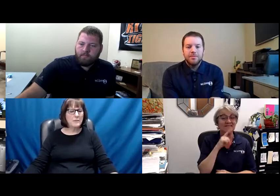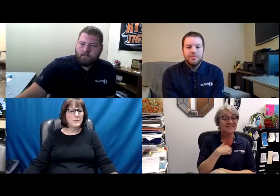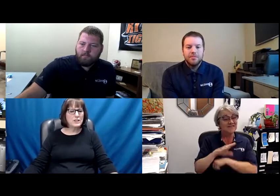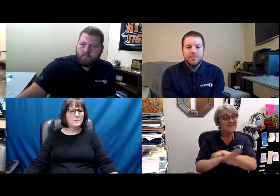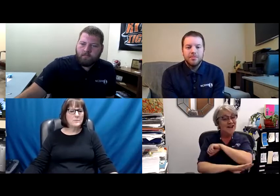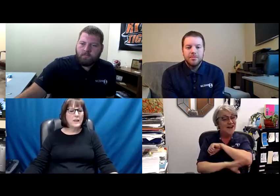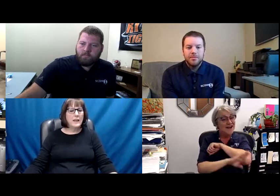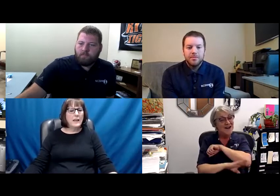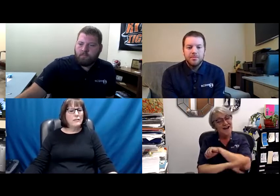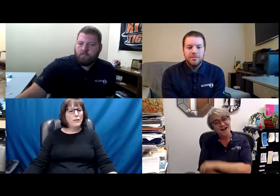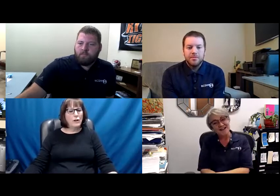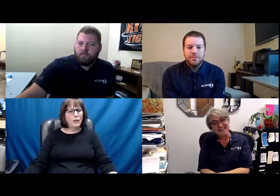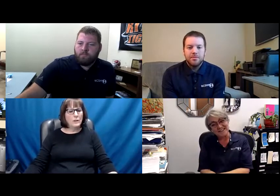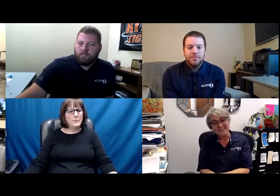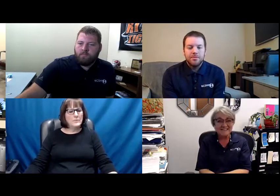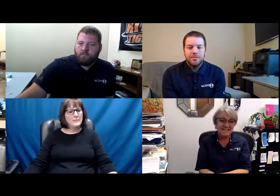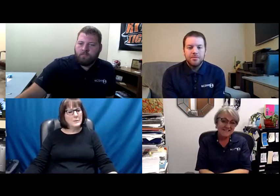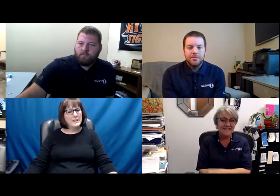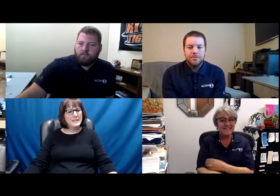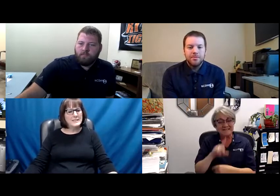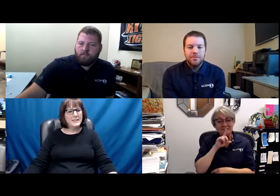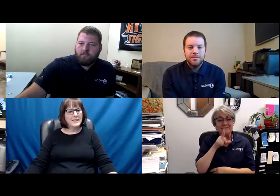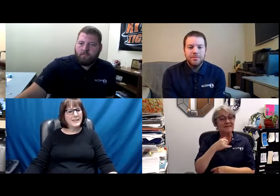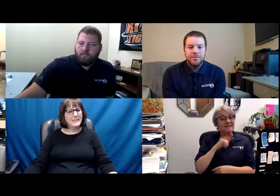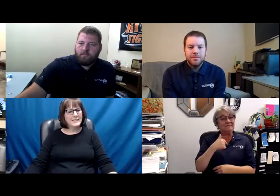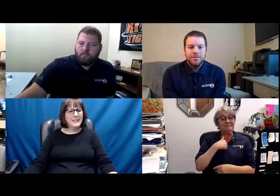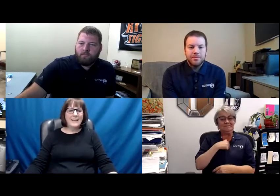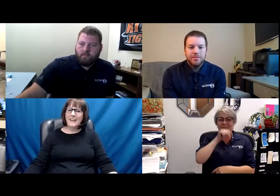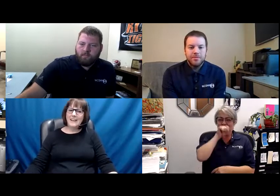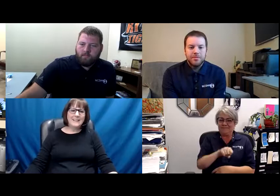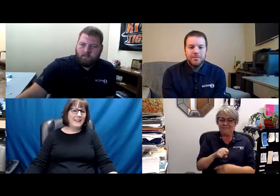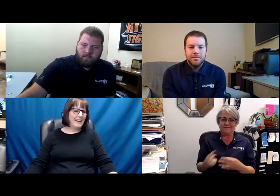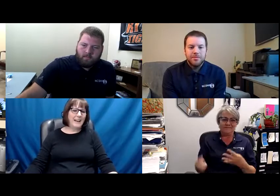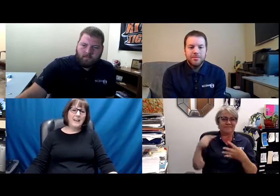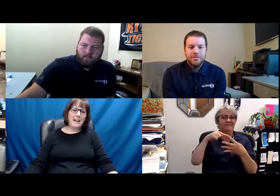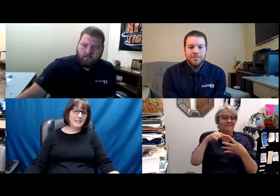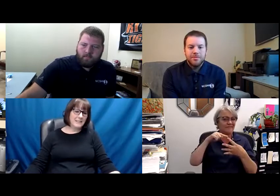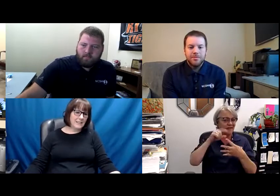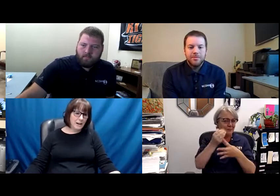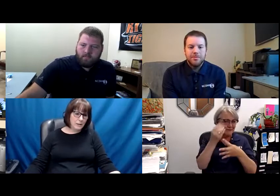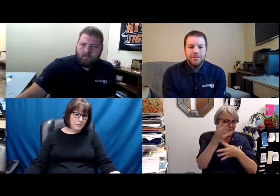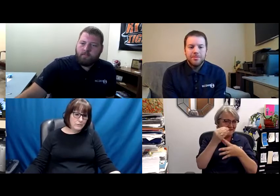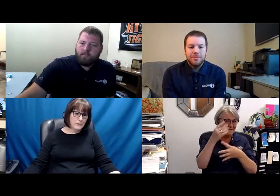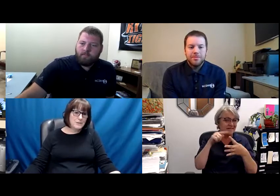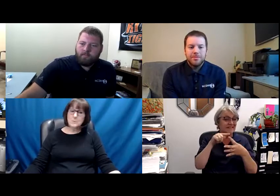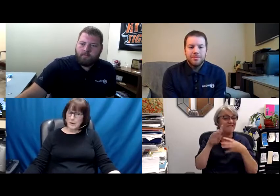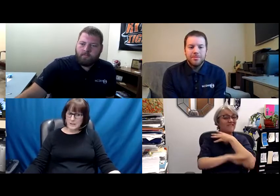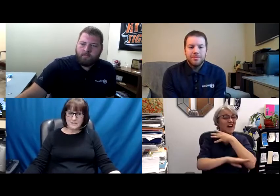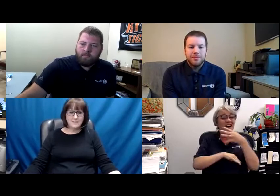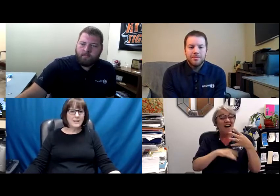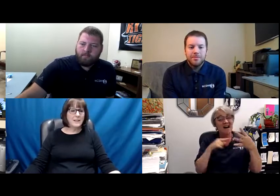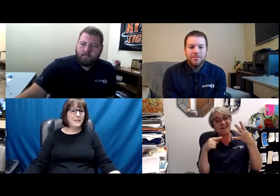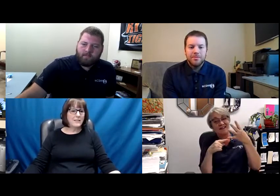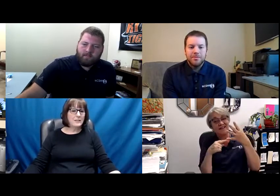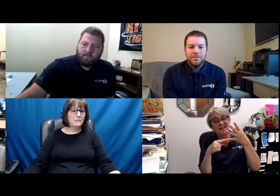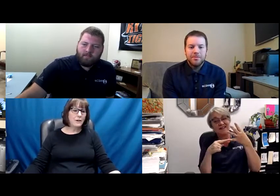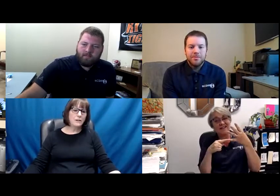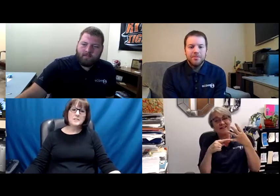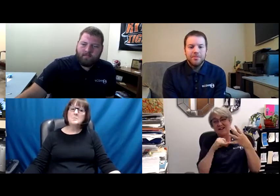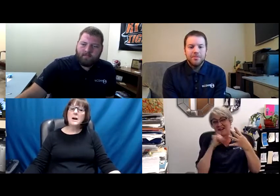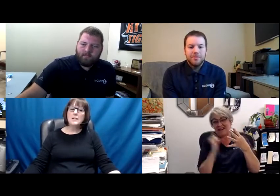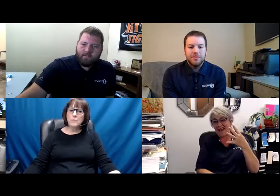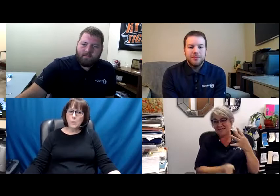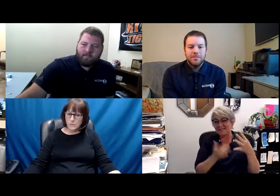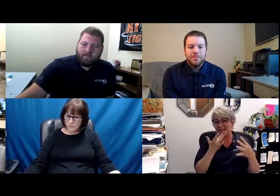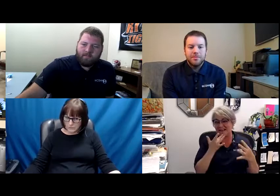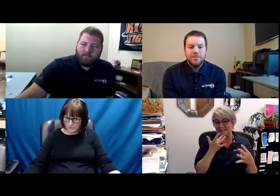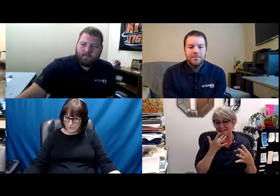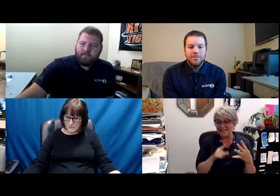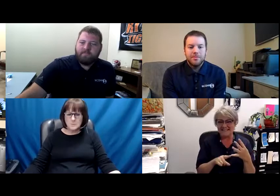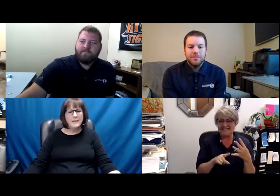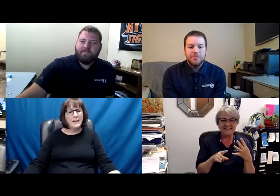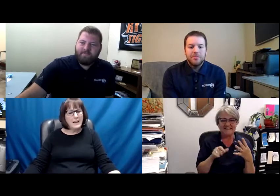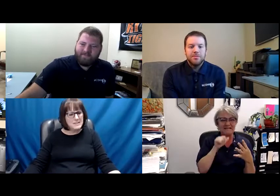region fall boy I tell you I love spring like Kathy fall is my fourth favorite it's my last